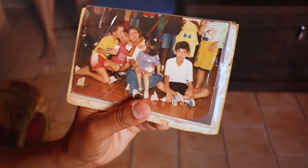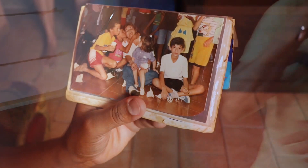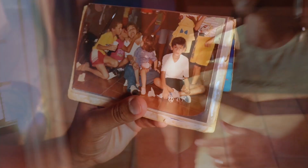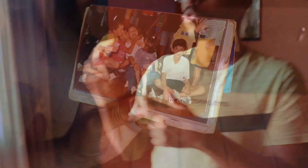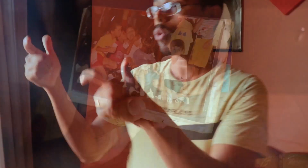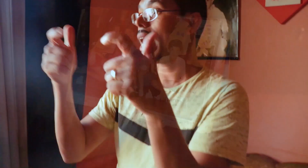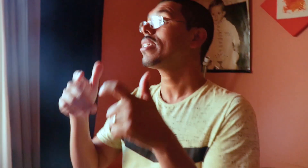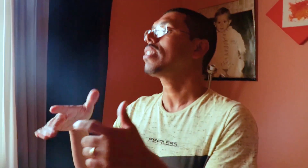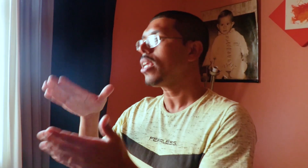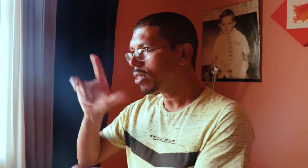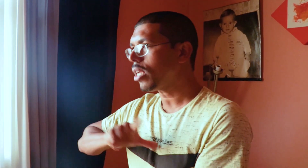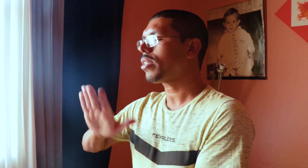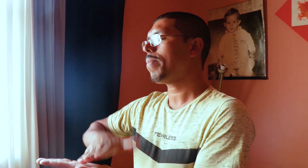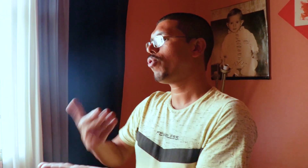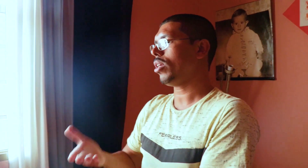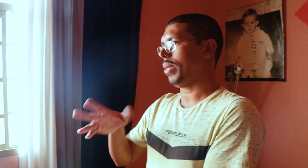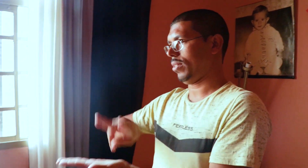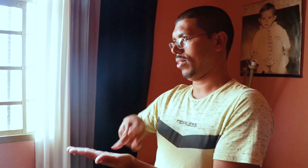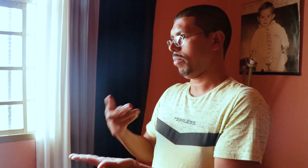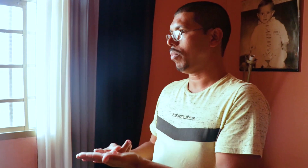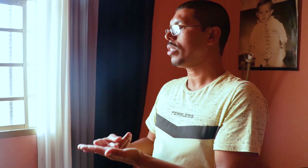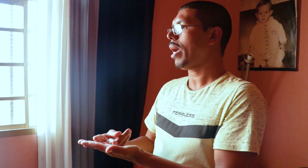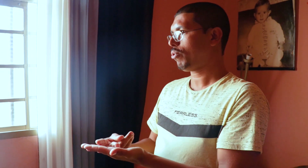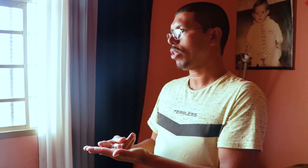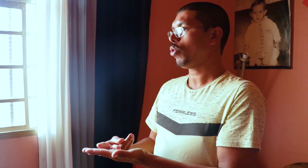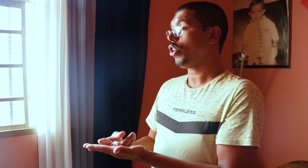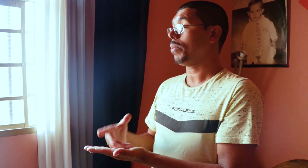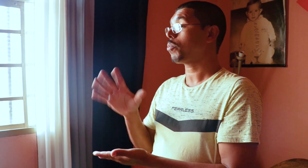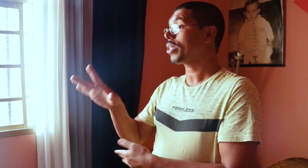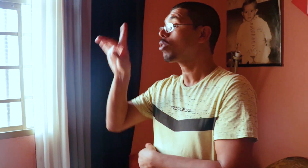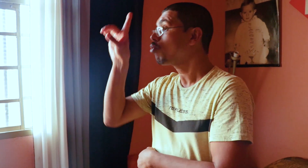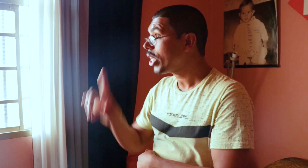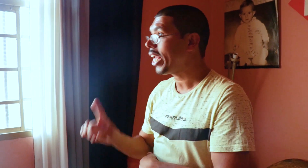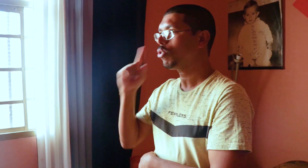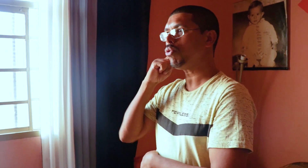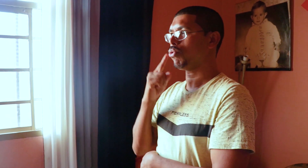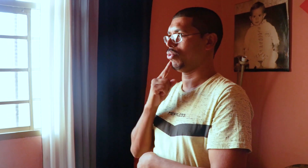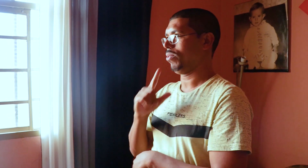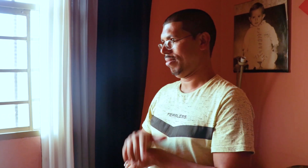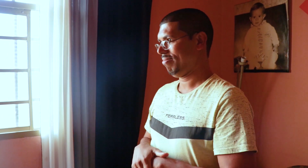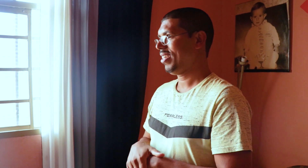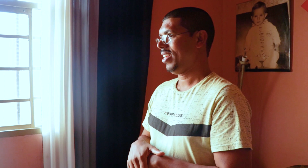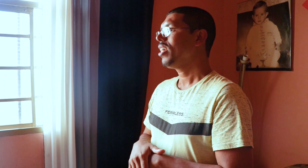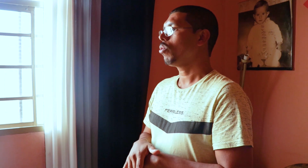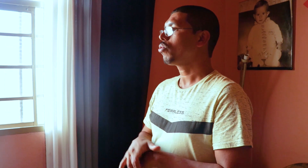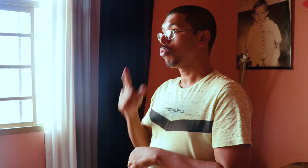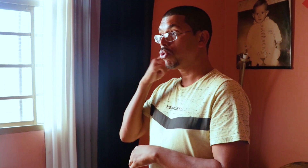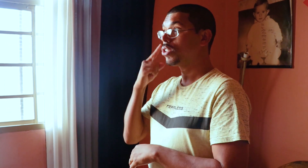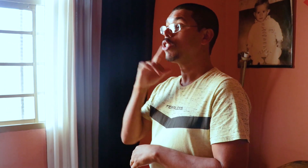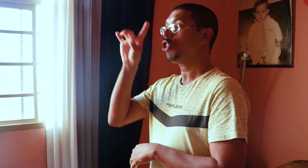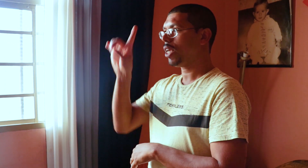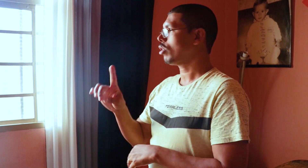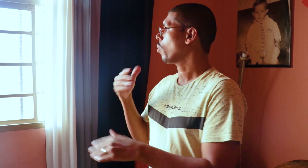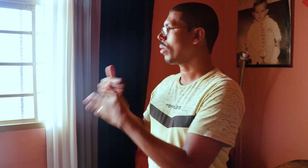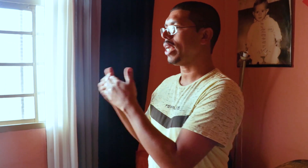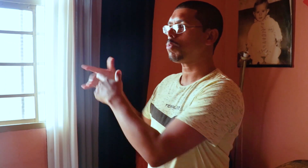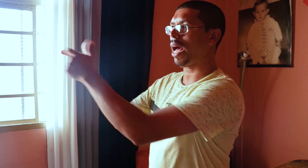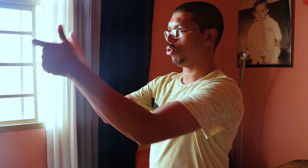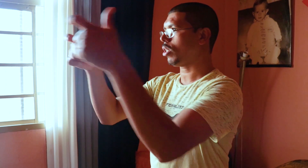[LUIS MATEUS] Every place must have a sign language interpreter... Interpreter and translator. Because this is a Deaf people's right. The Deaf are entitled to it anywhere.